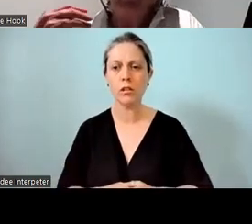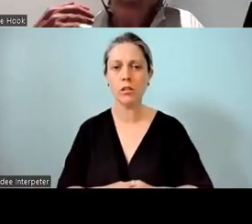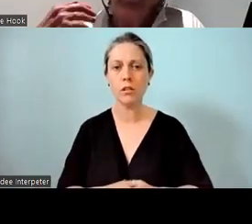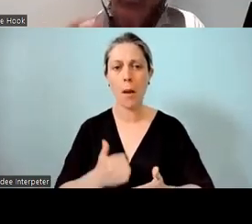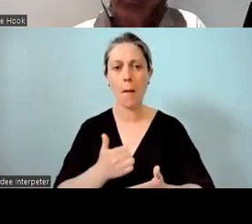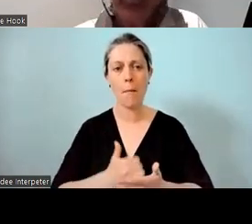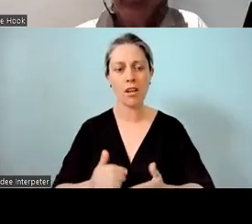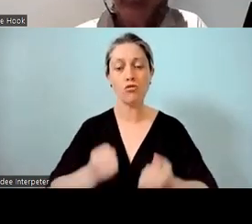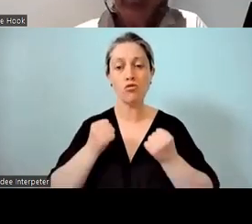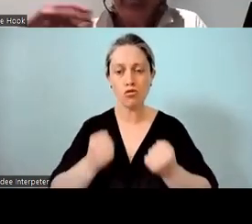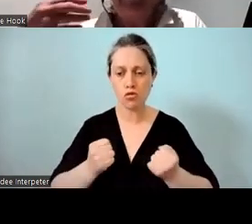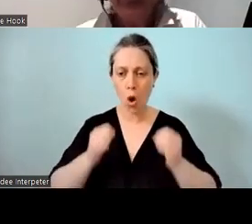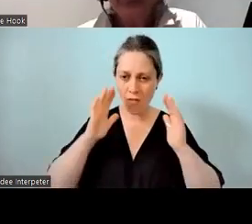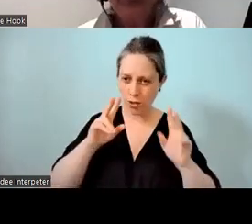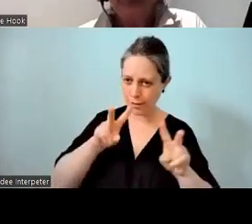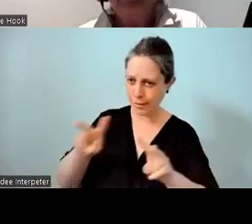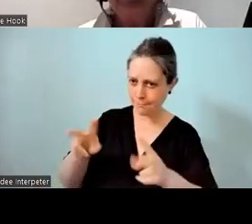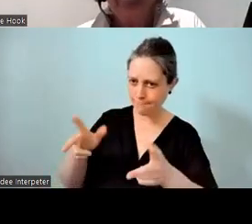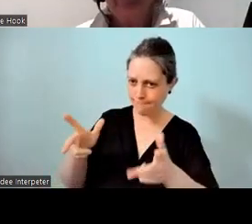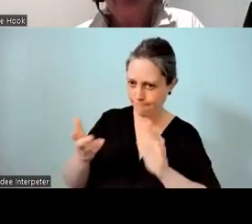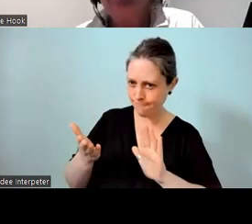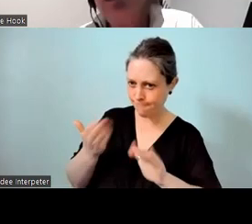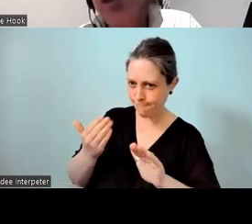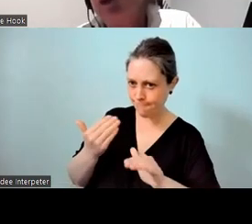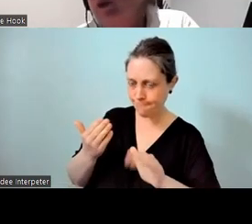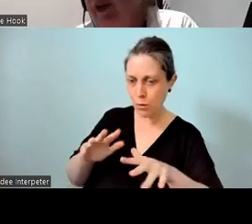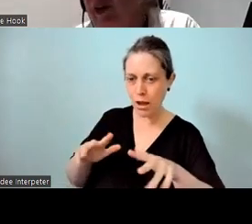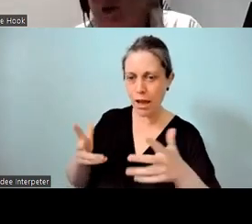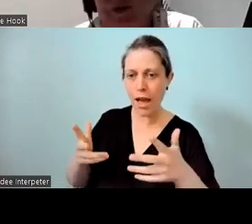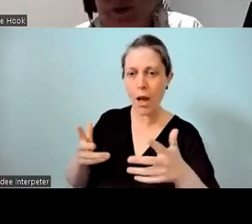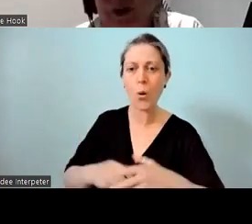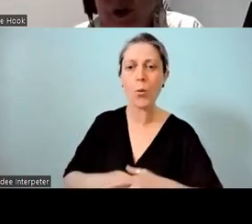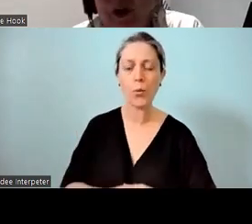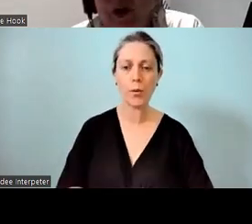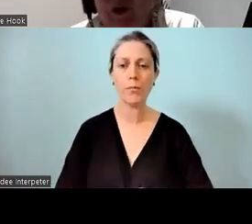on what they're seeing, how they're responding to their learners.